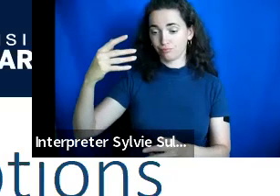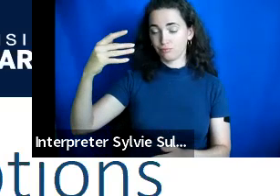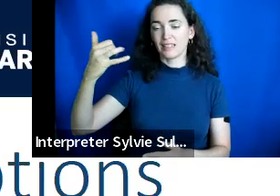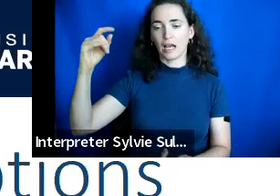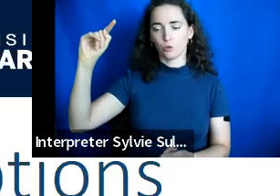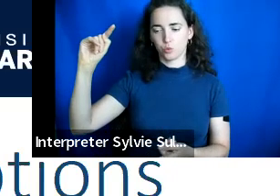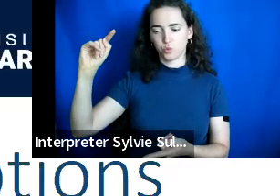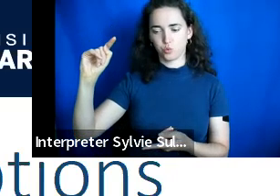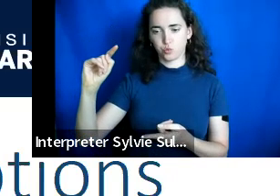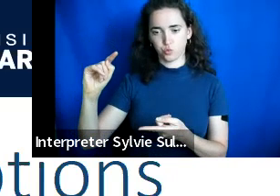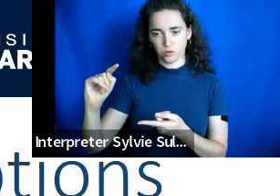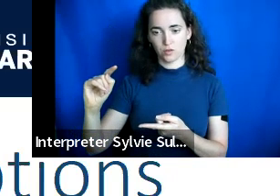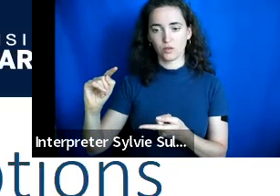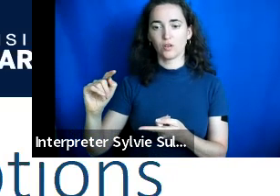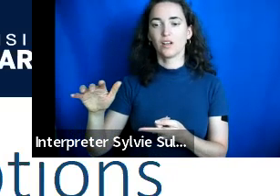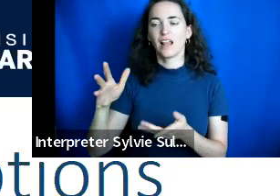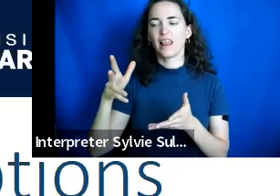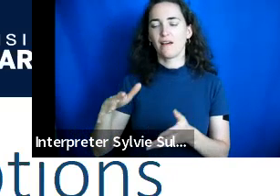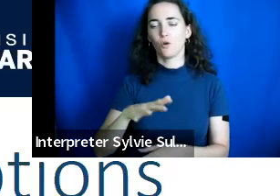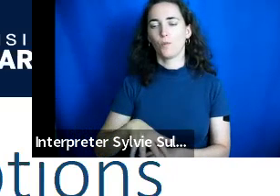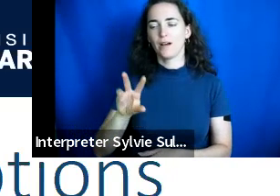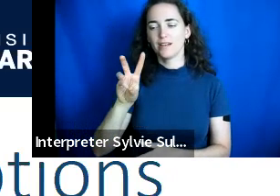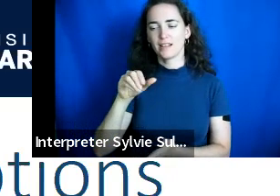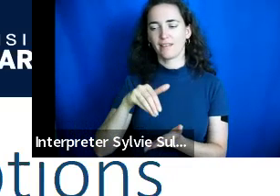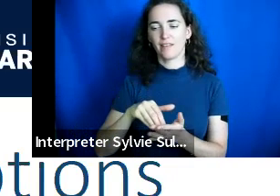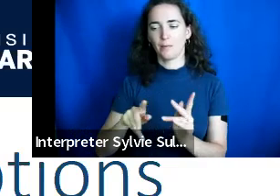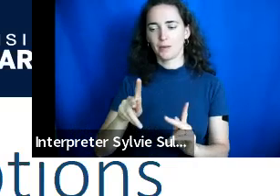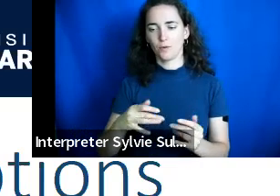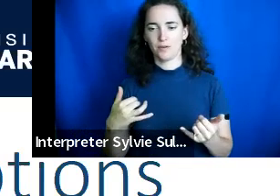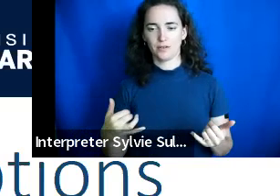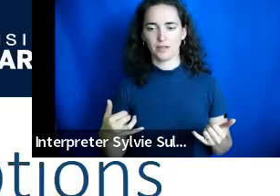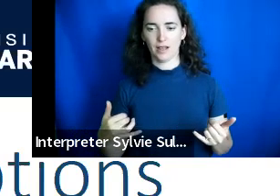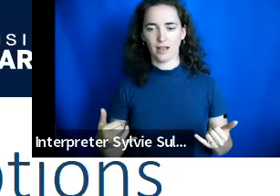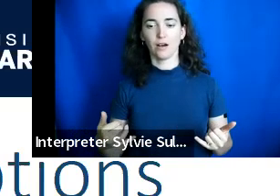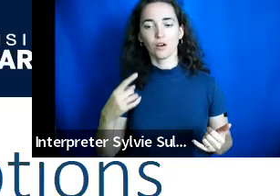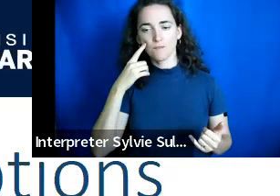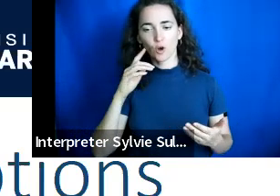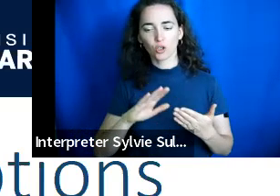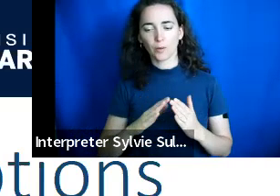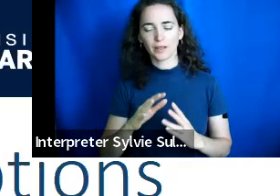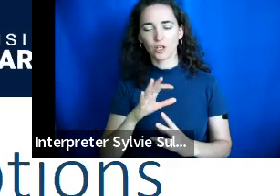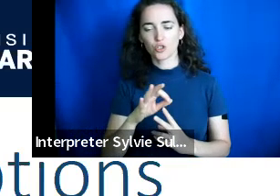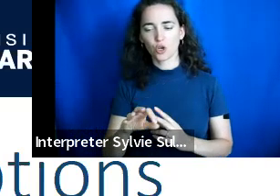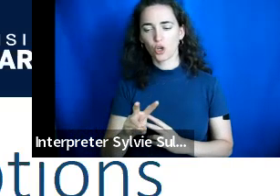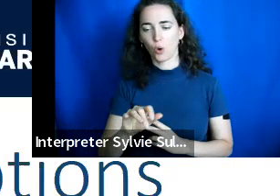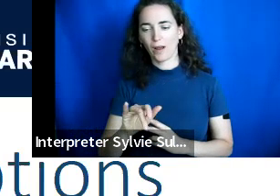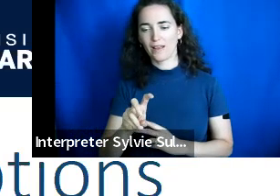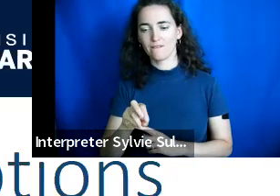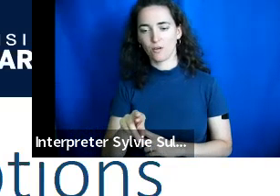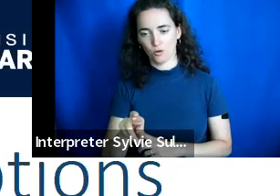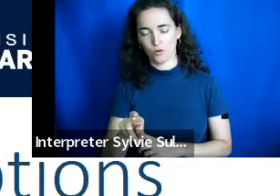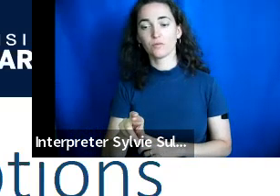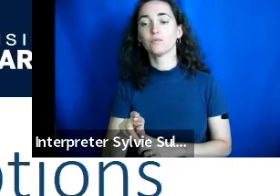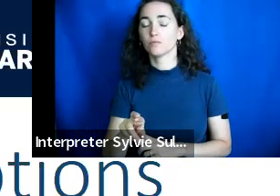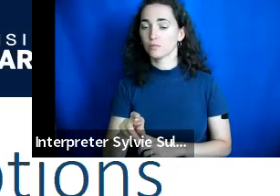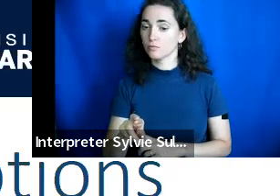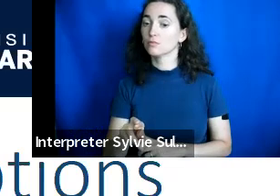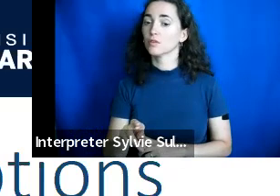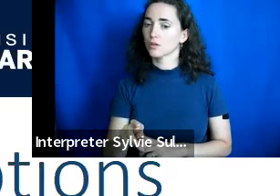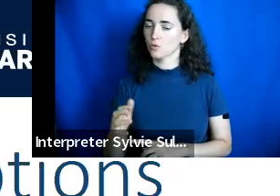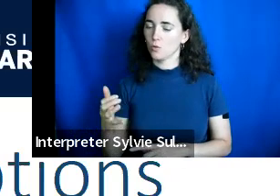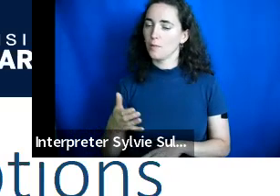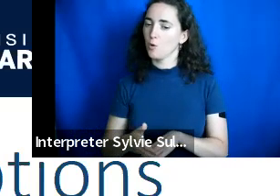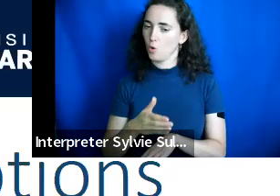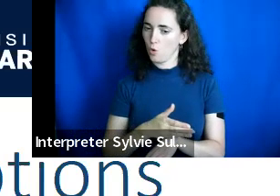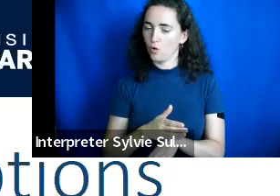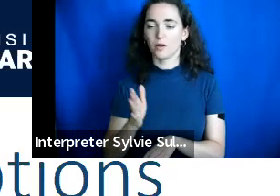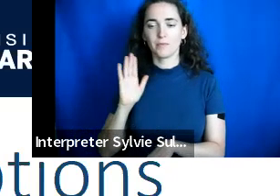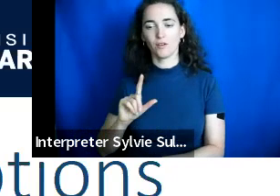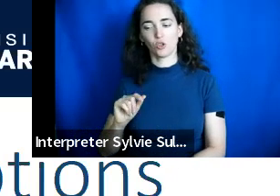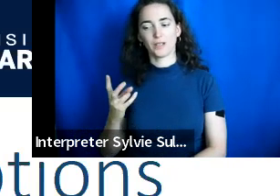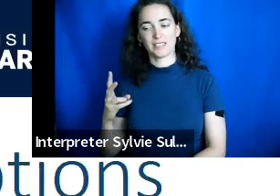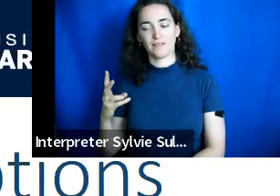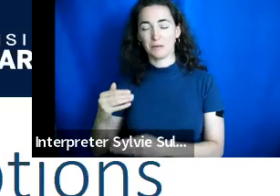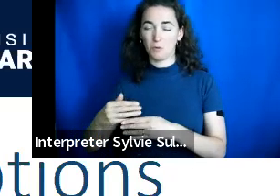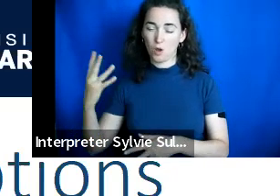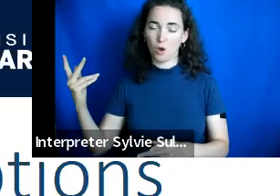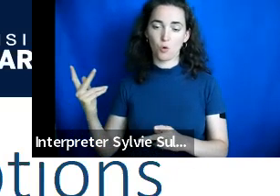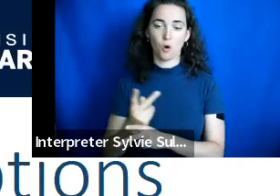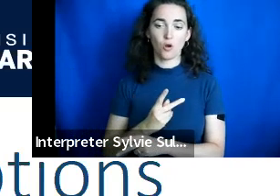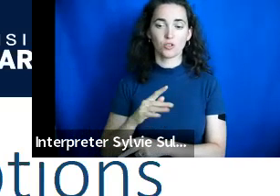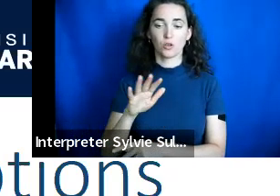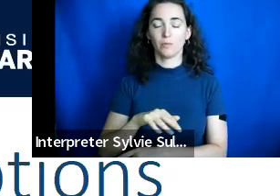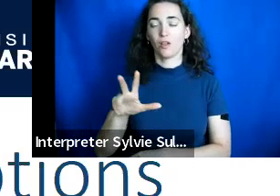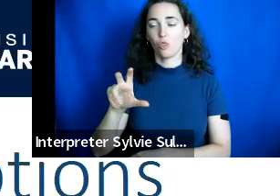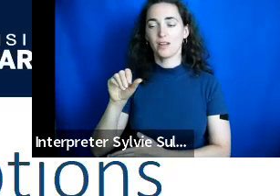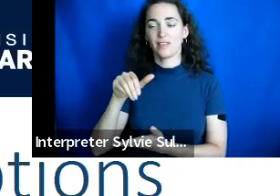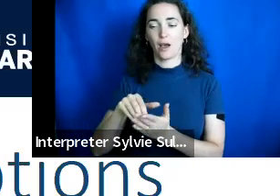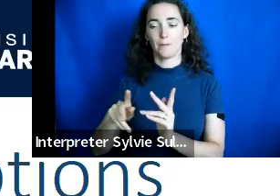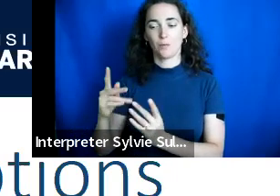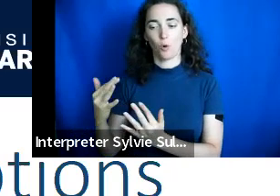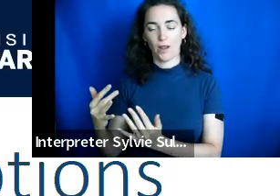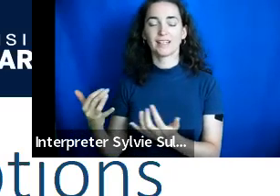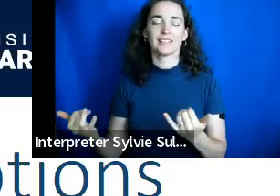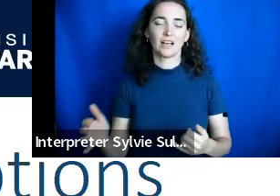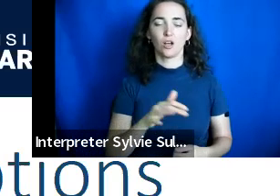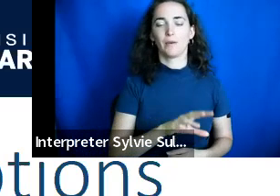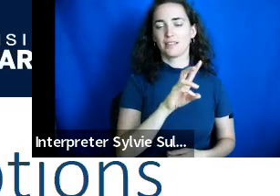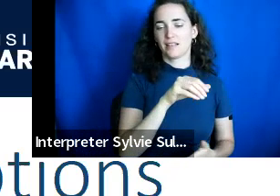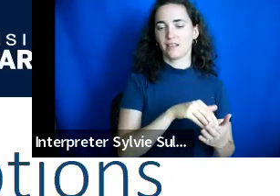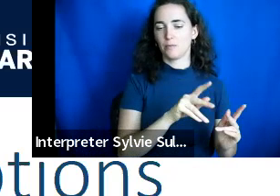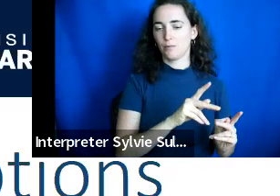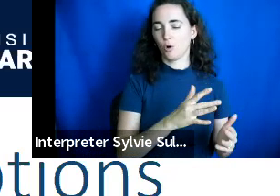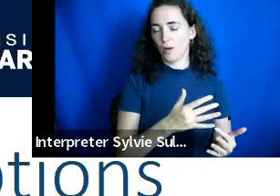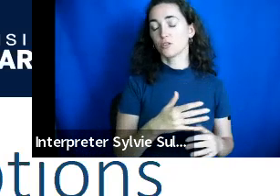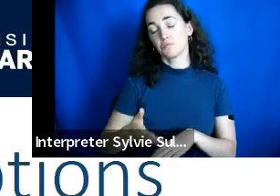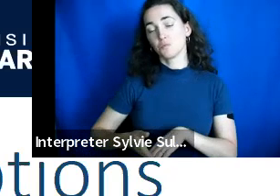We're down to about 6,000 people on the registry for community choices waiver, which is a really significant decrease to where we were in 2,017 where we had 30,000 people on that wait list for